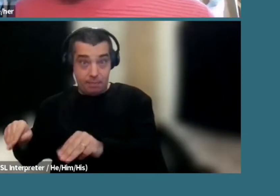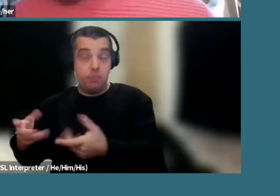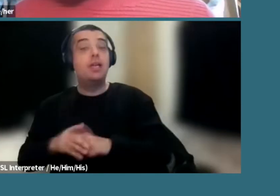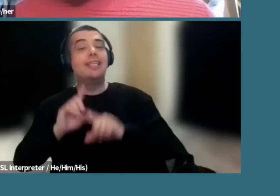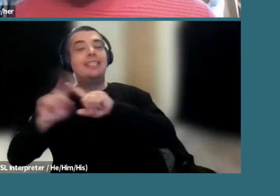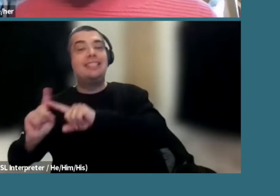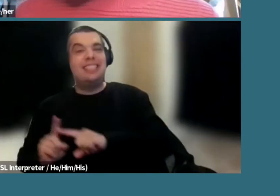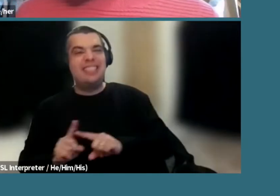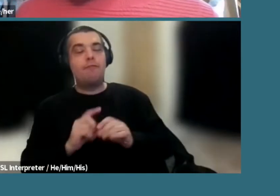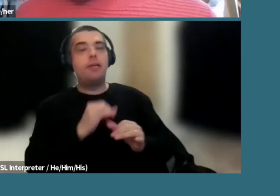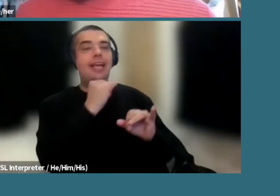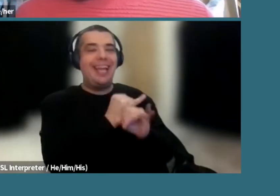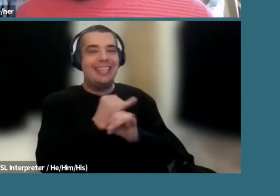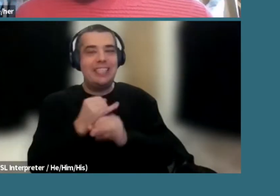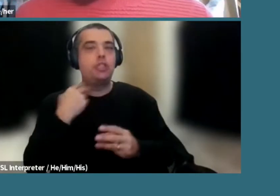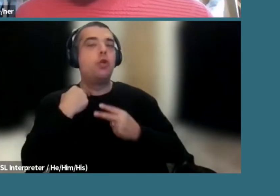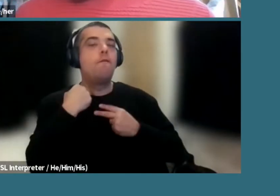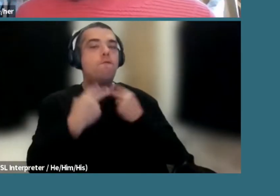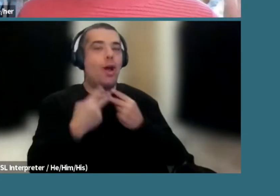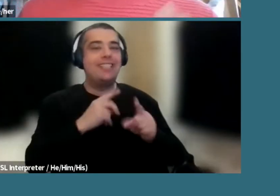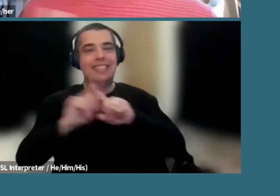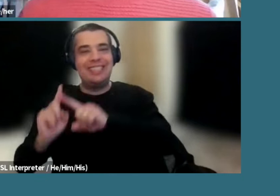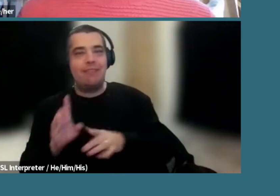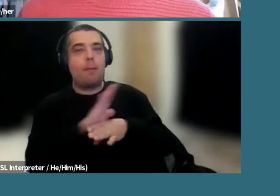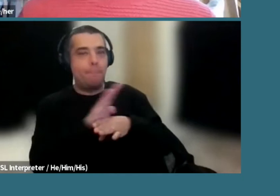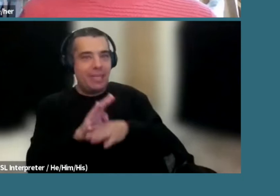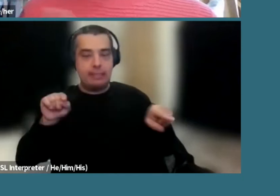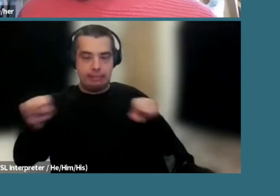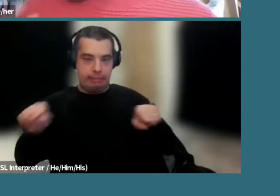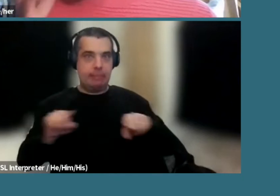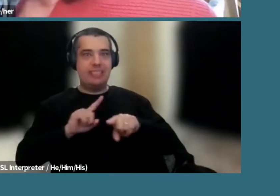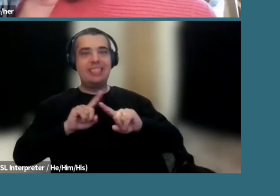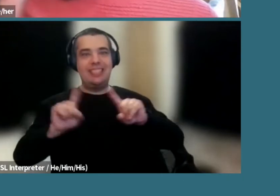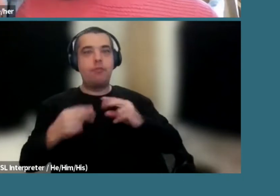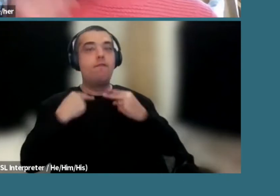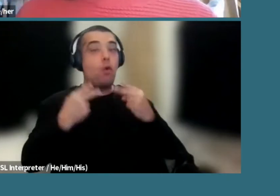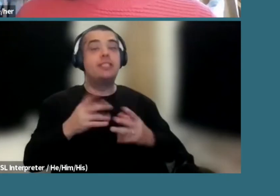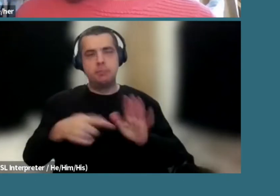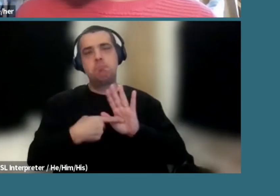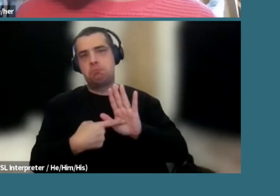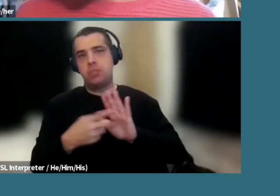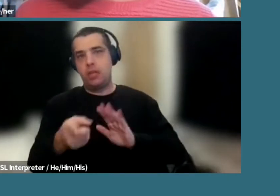institutional voices for each different institution. If you're writing like you were saying, something that is very technical